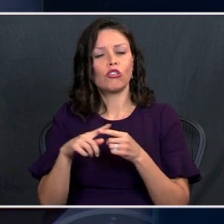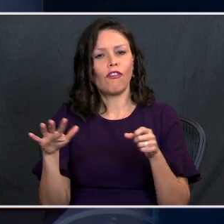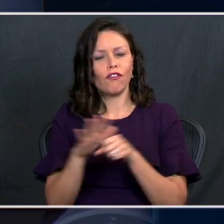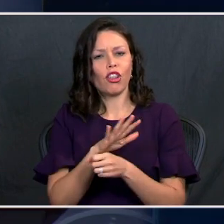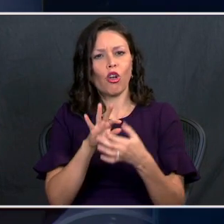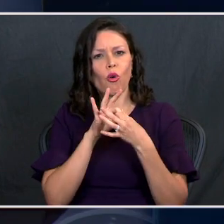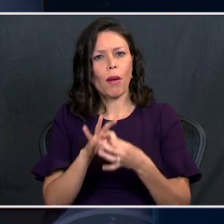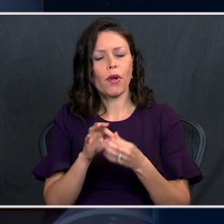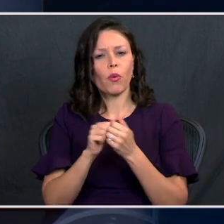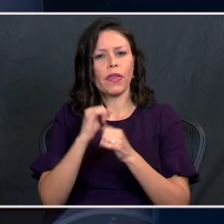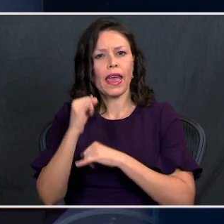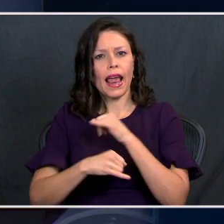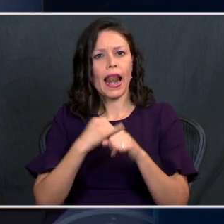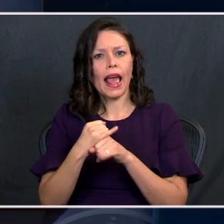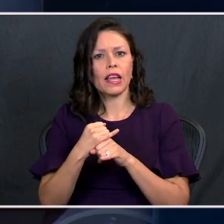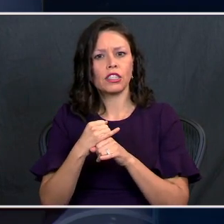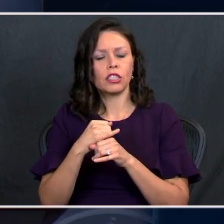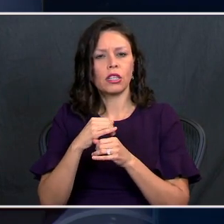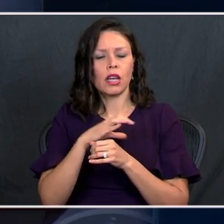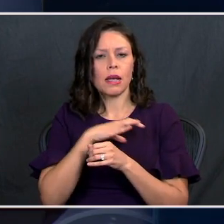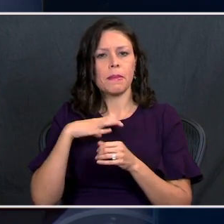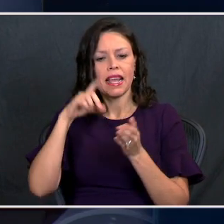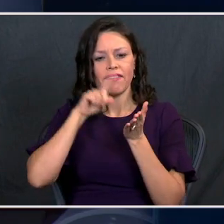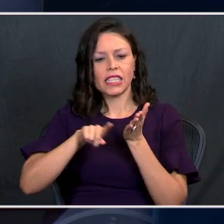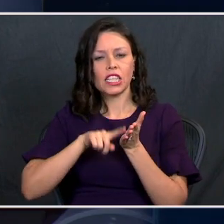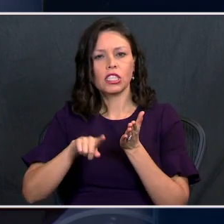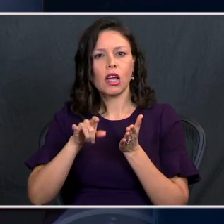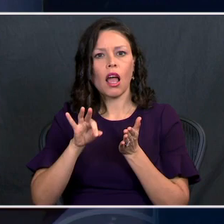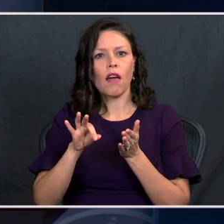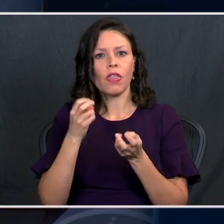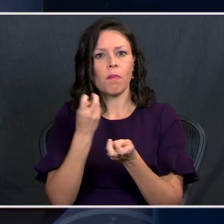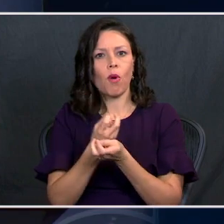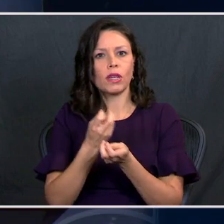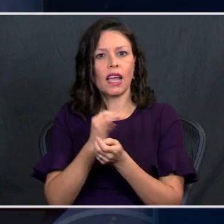with the international community's investigation into the poisoning of Alexei Navalny